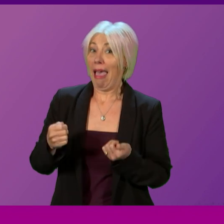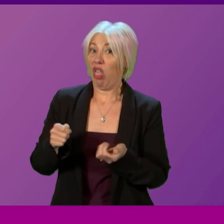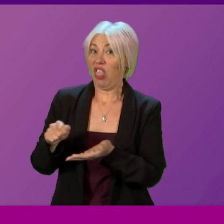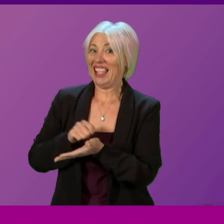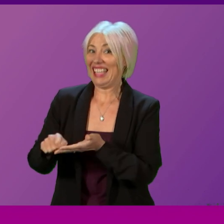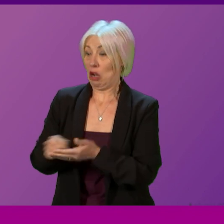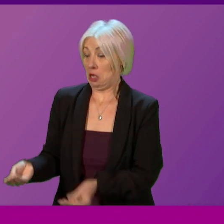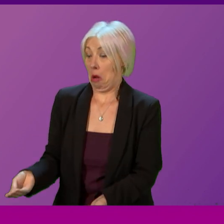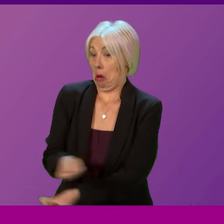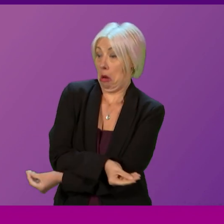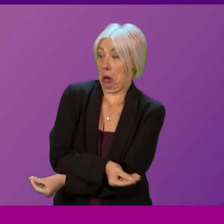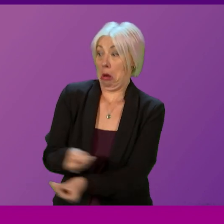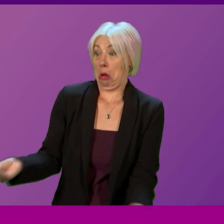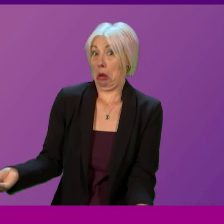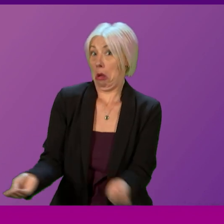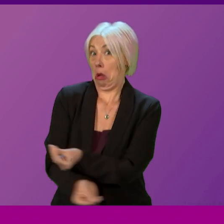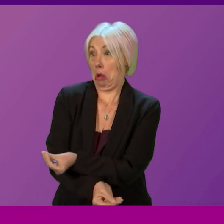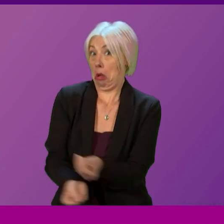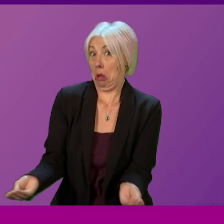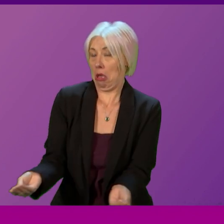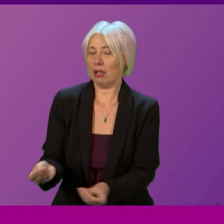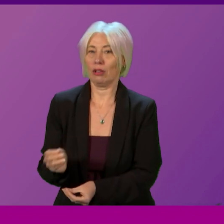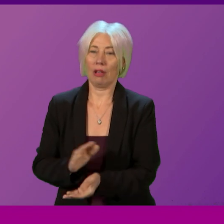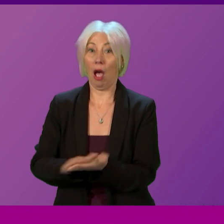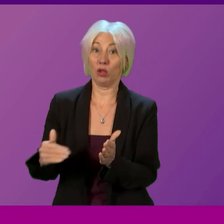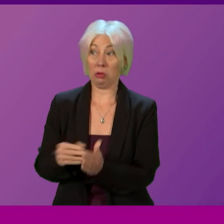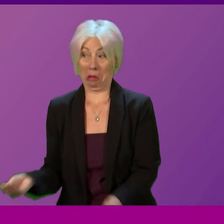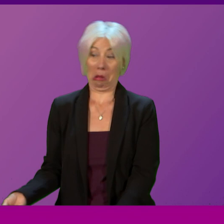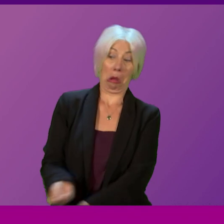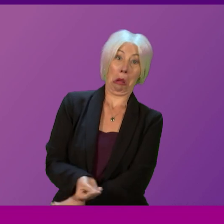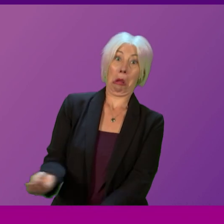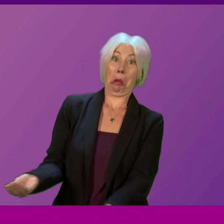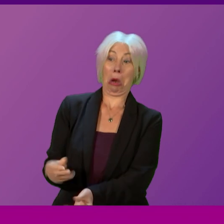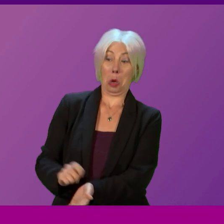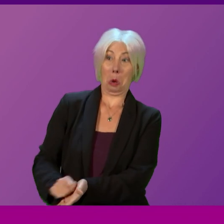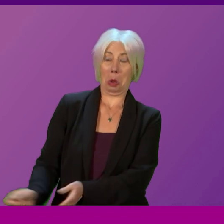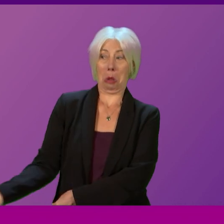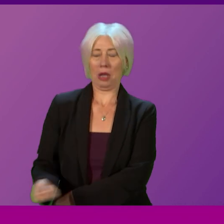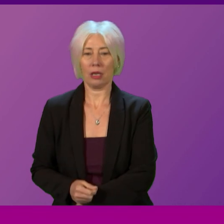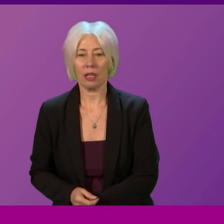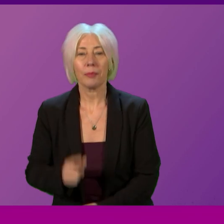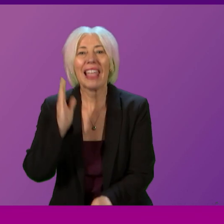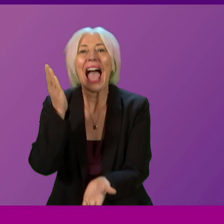which she passes back again—those were clearly no use, Humza—let us look at what the document said.